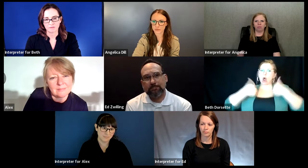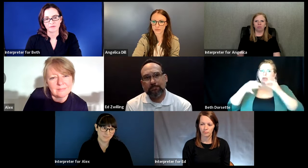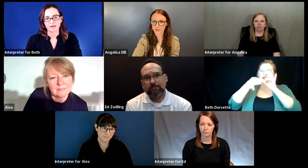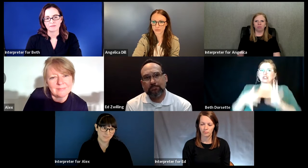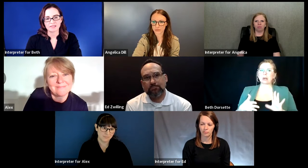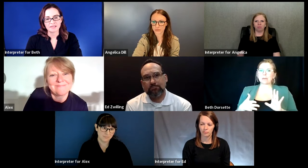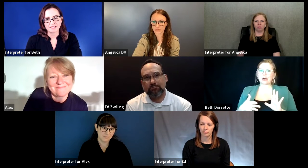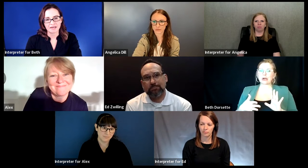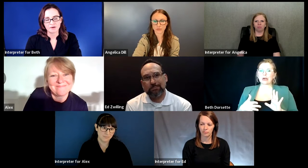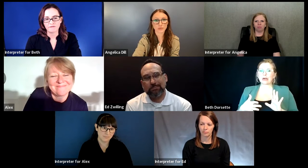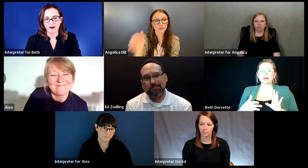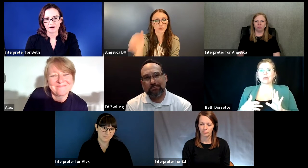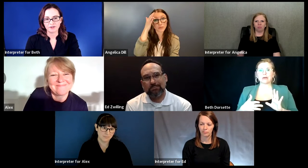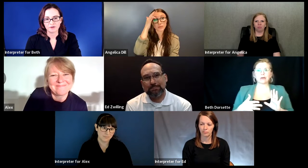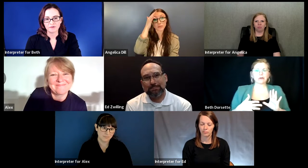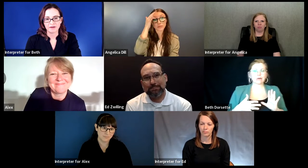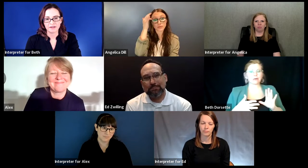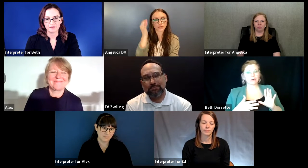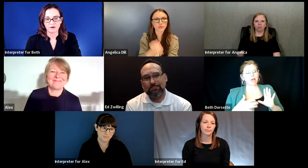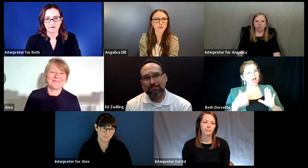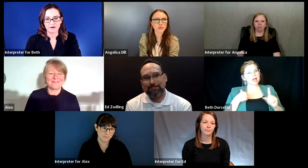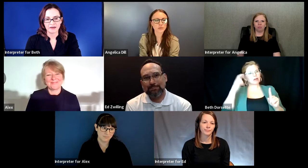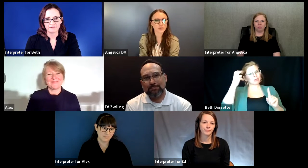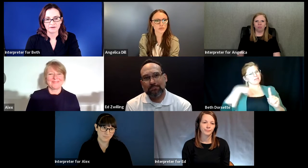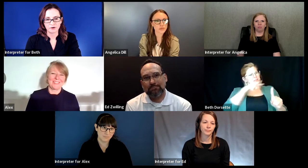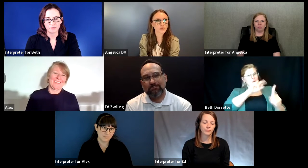So basically they have said, we hired you. You already have an interpreter.